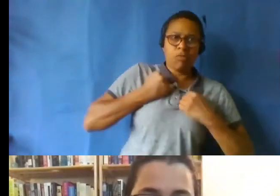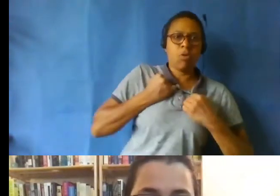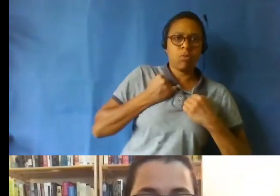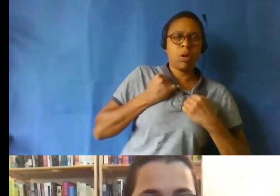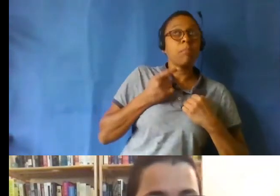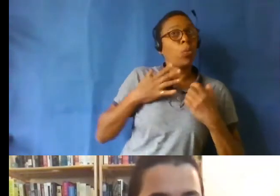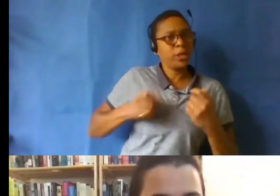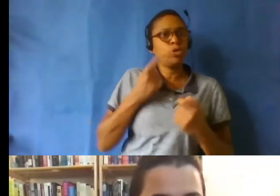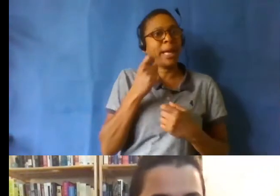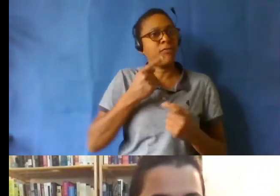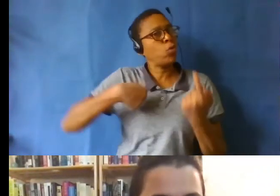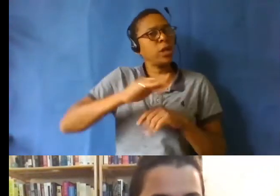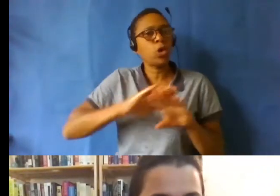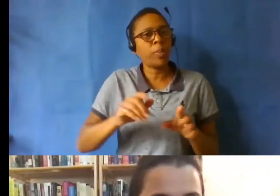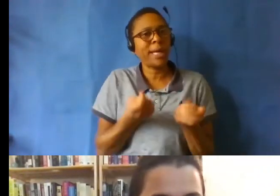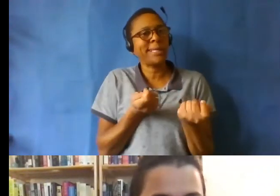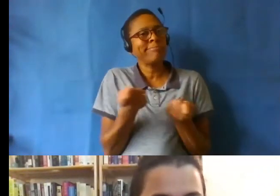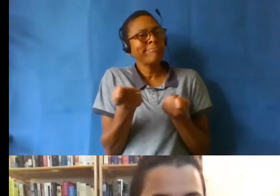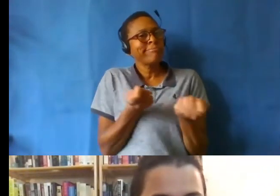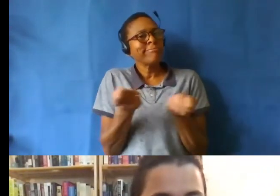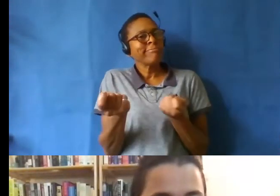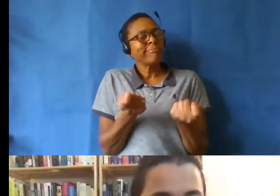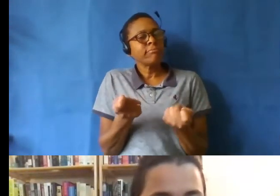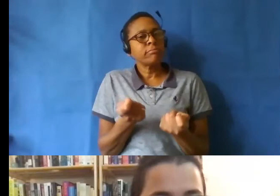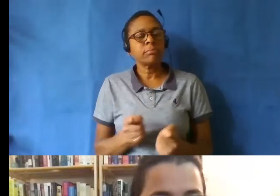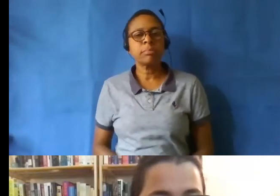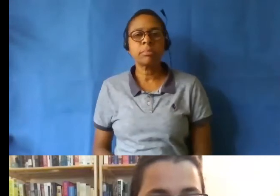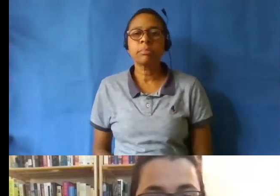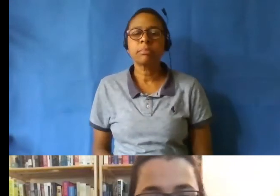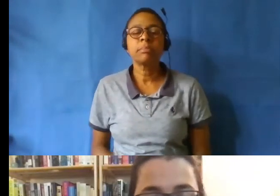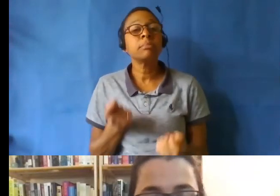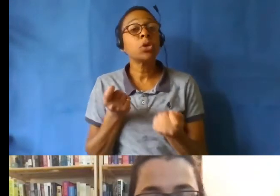for that Jiya it's so sad that now we are having all these questions and this